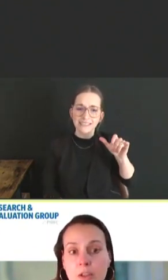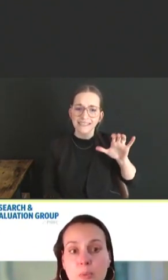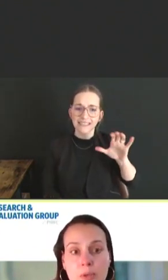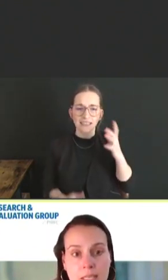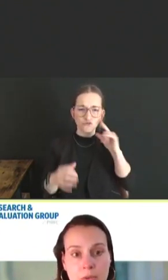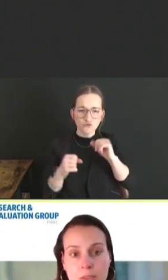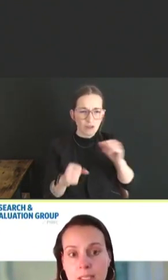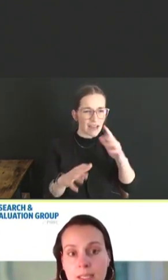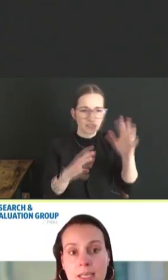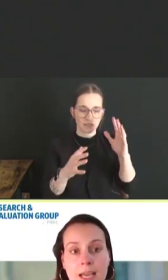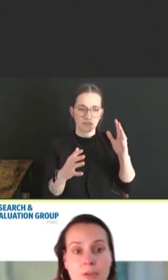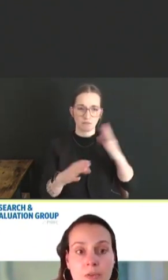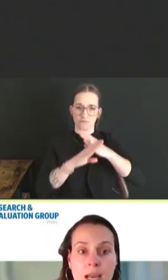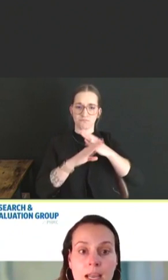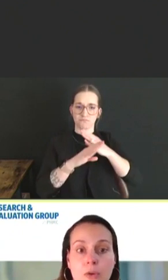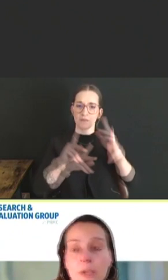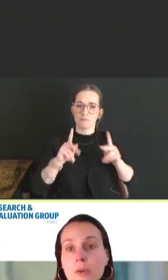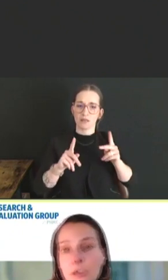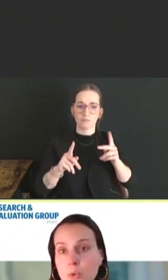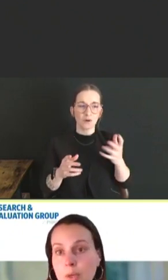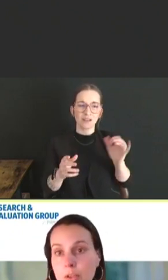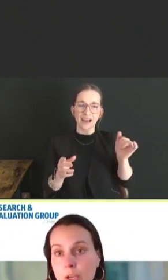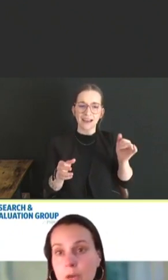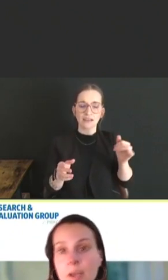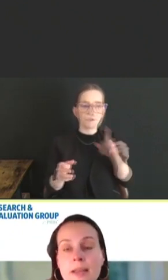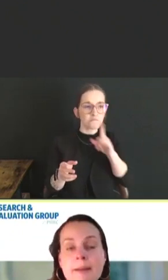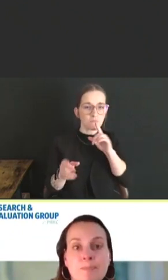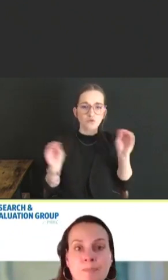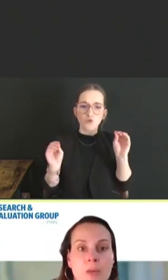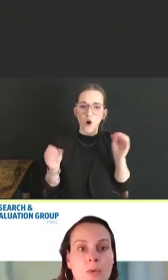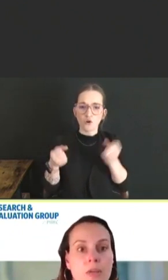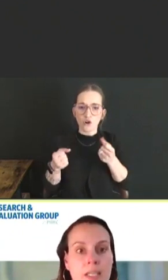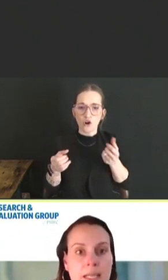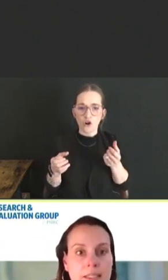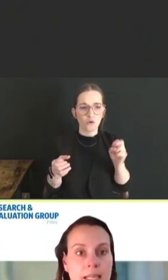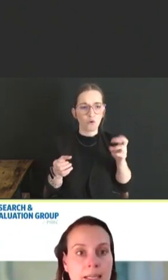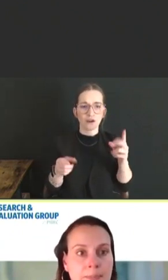low percent who said they didn't have a ride, or they weren't sure where to go. Go the next slide.